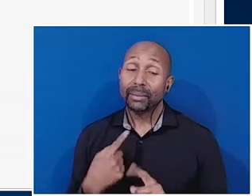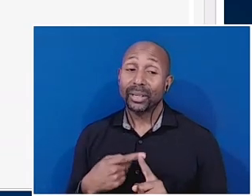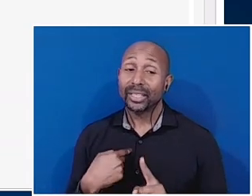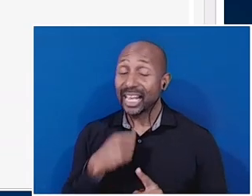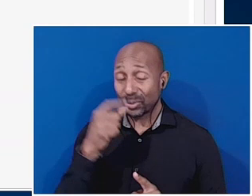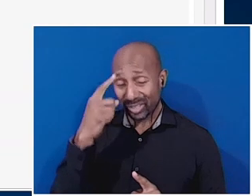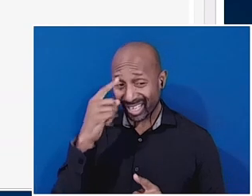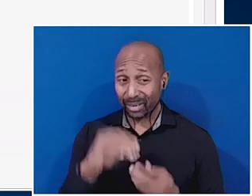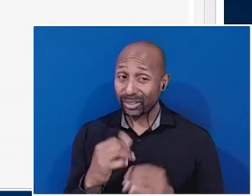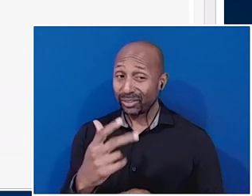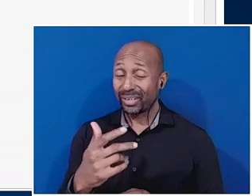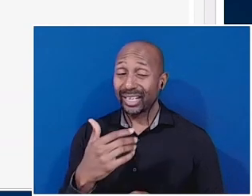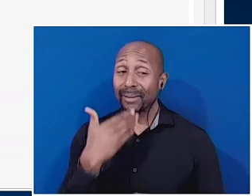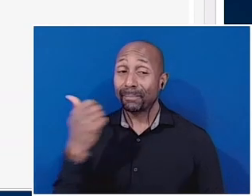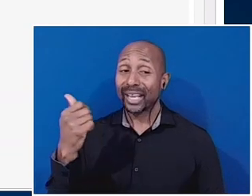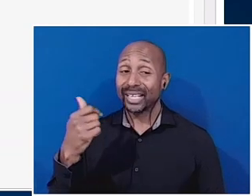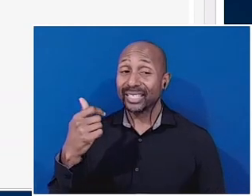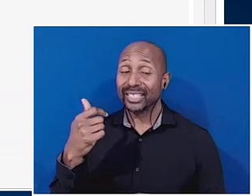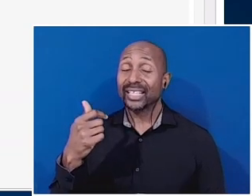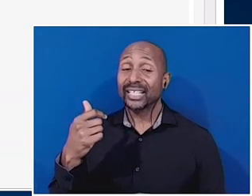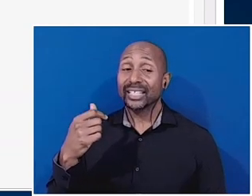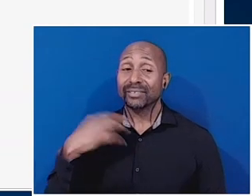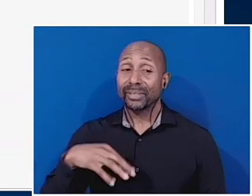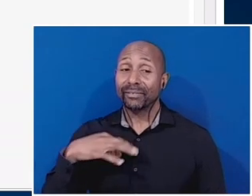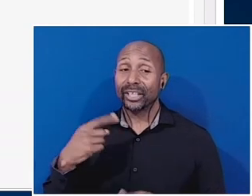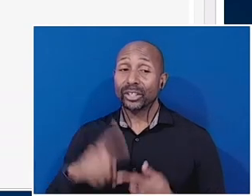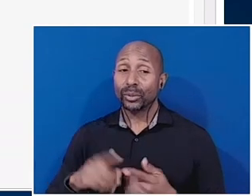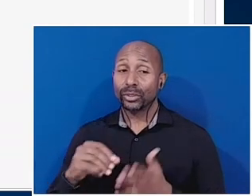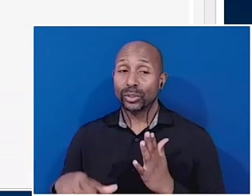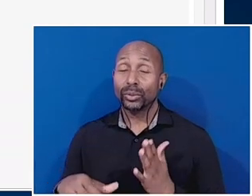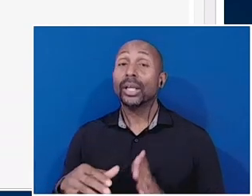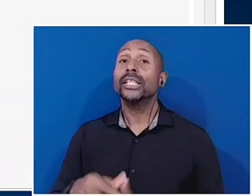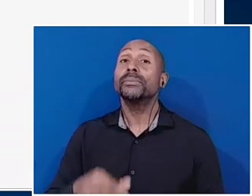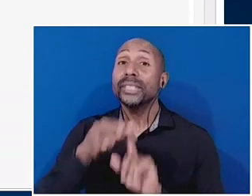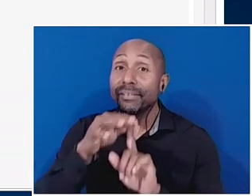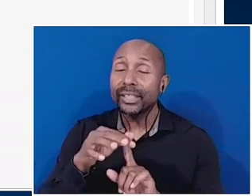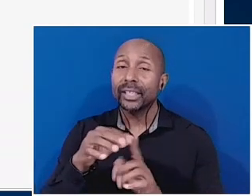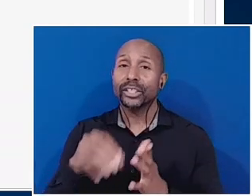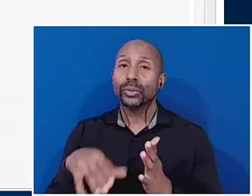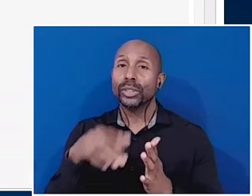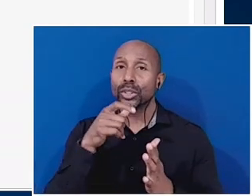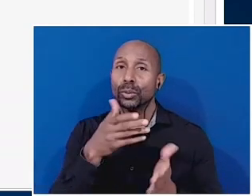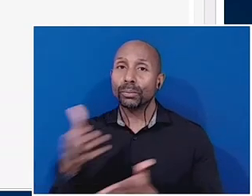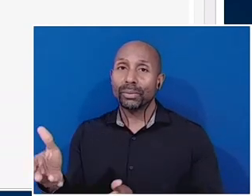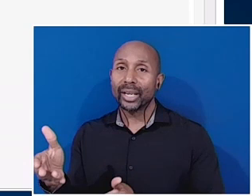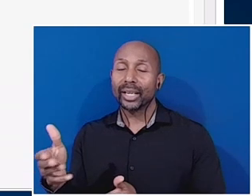talk about students who are bringing in transfer credits. They, as you all know, some of them bring in two transfer credits. Some of them